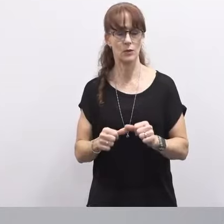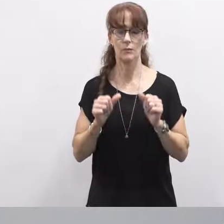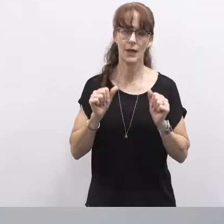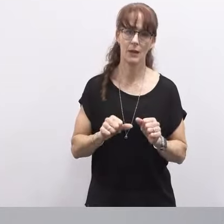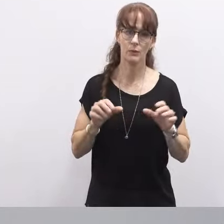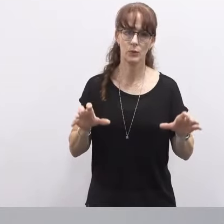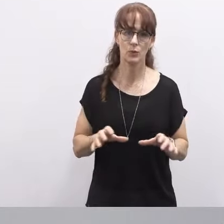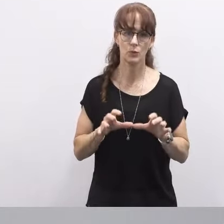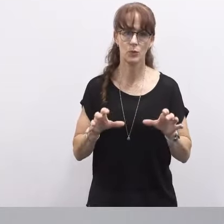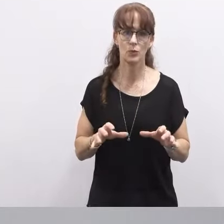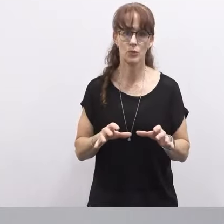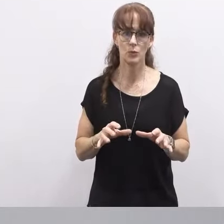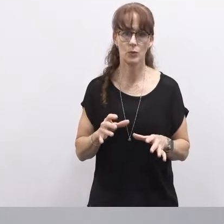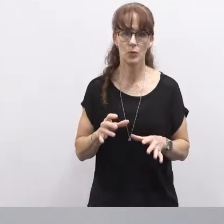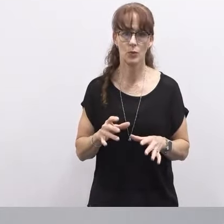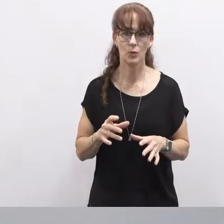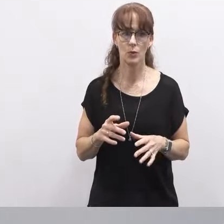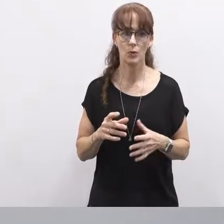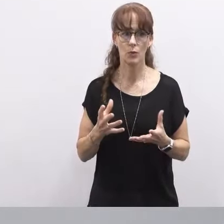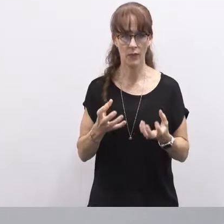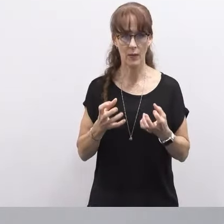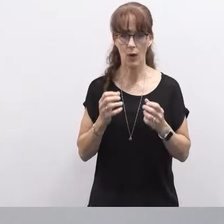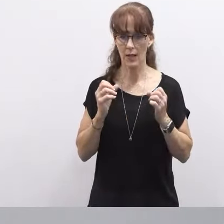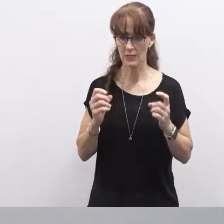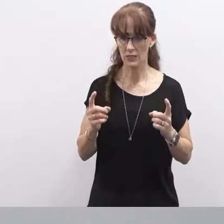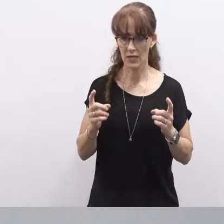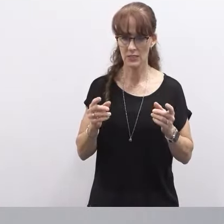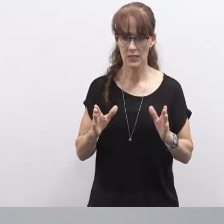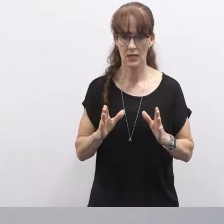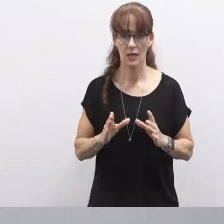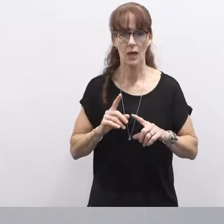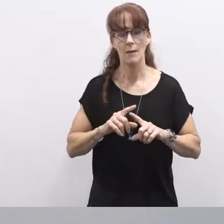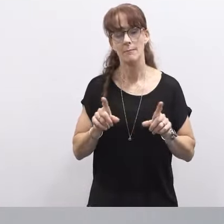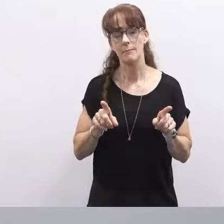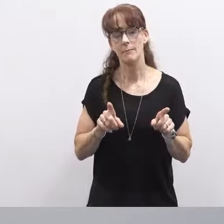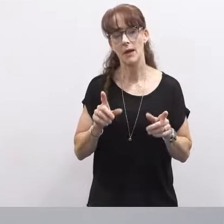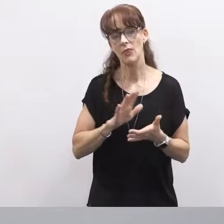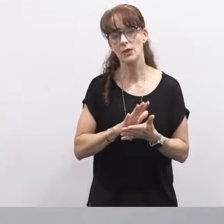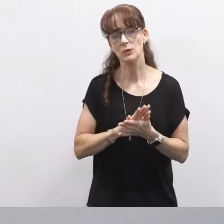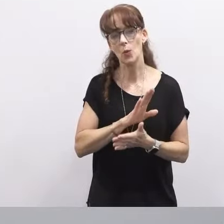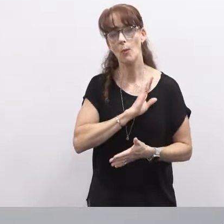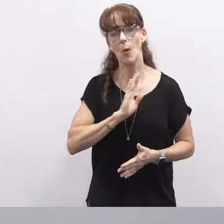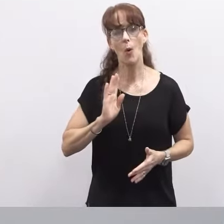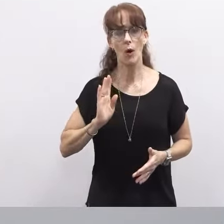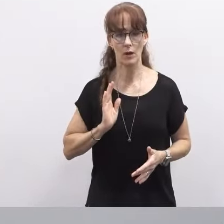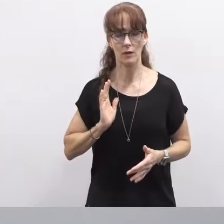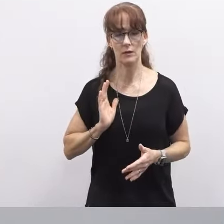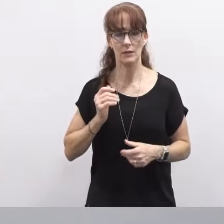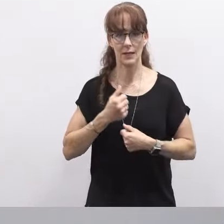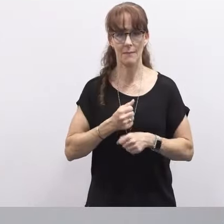what it is that they want educationally. Whereas I think the school board in making this decision